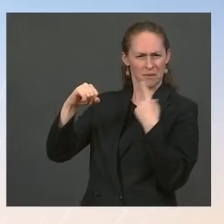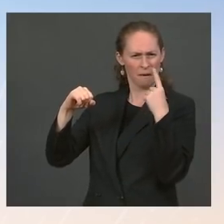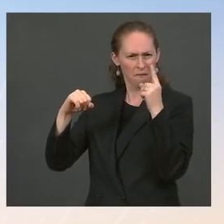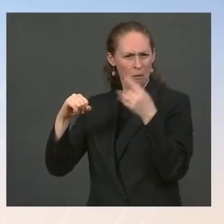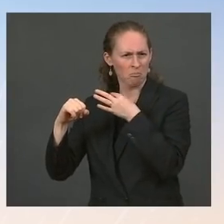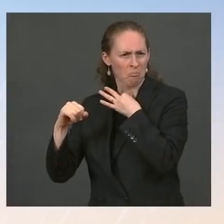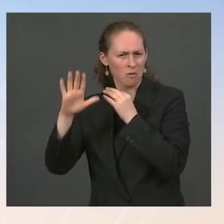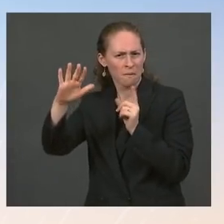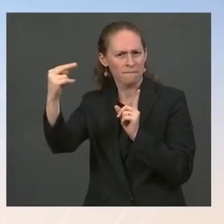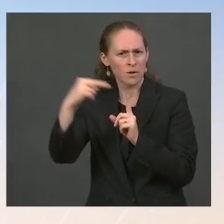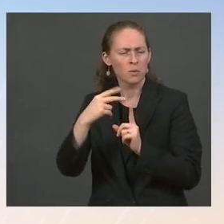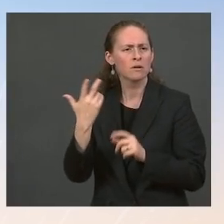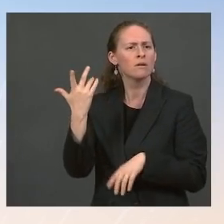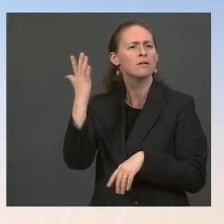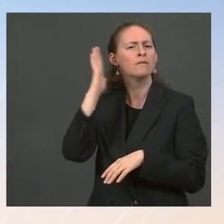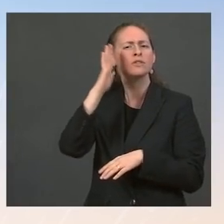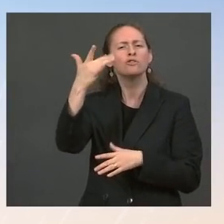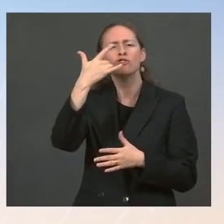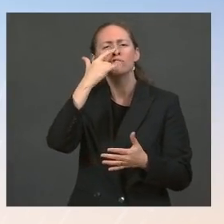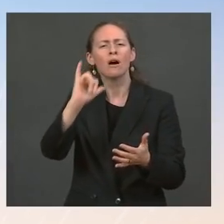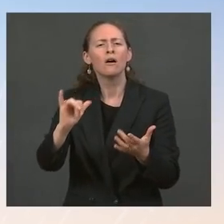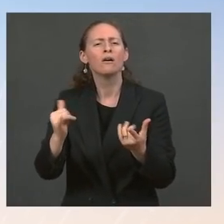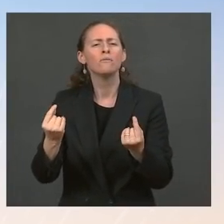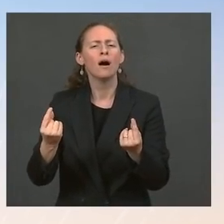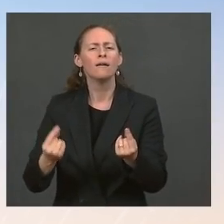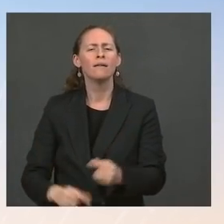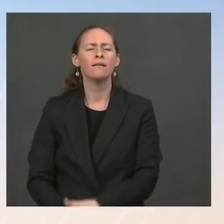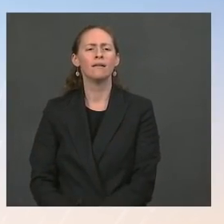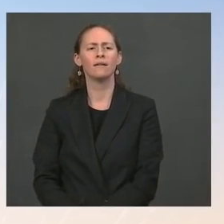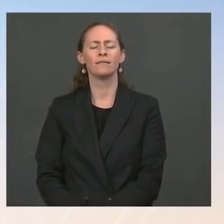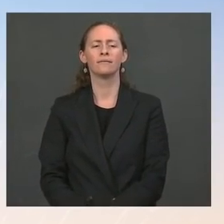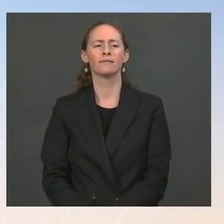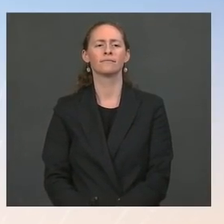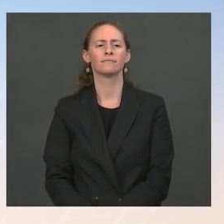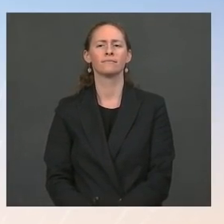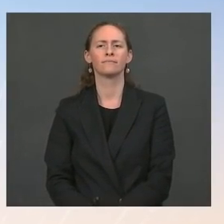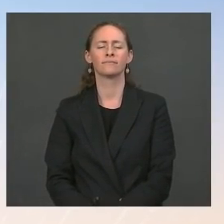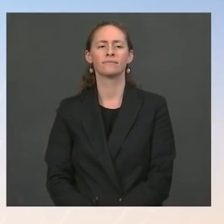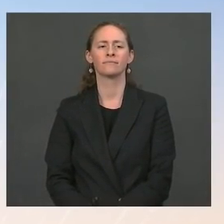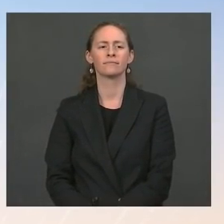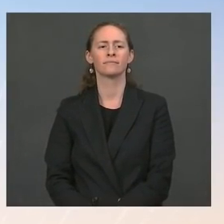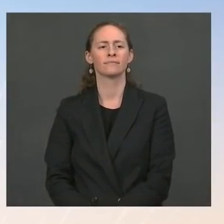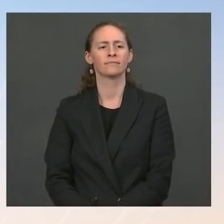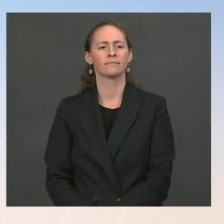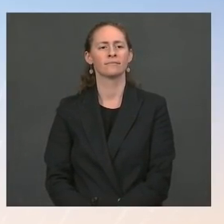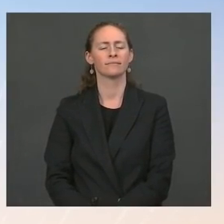Ms. Psaki: Well, it should not be lost on anyone that the latest opposition to these proposals